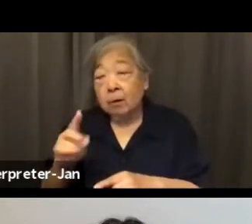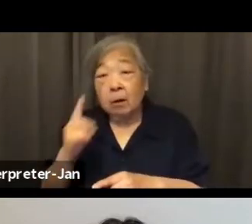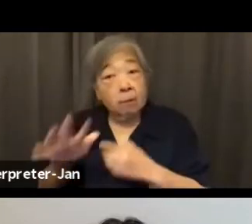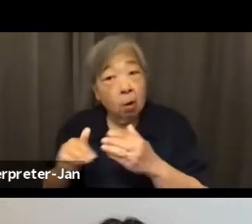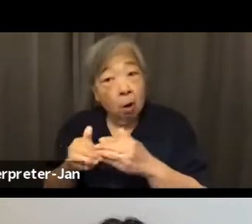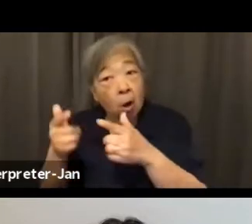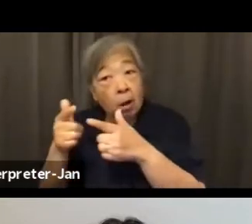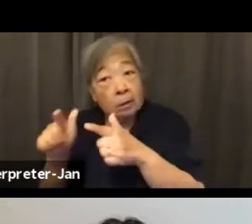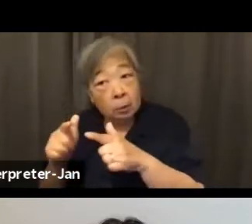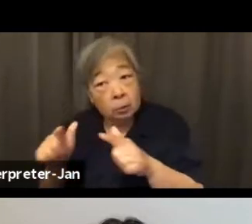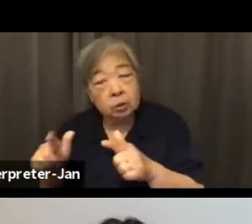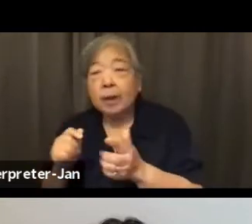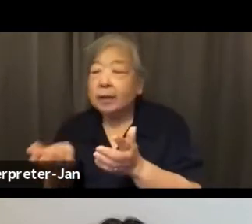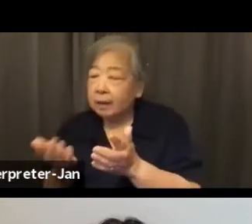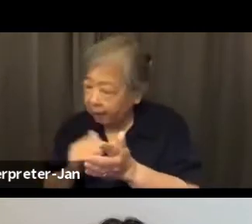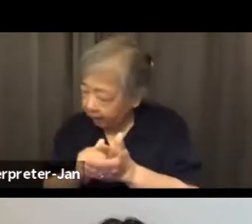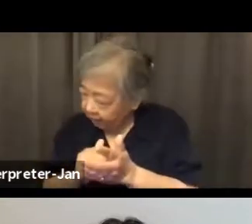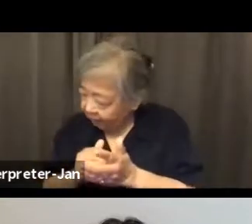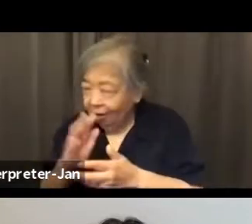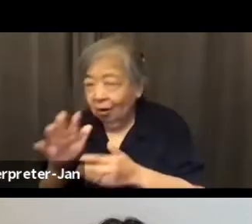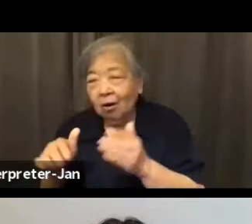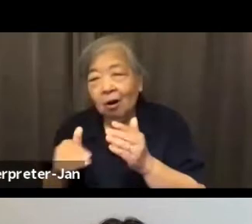again all various levels of experience.